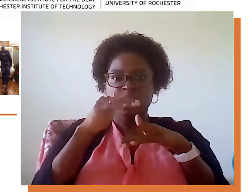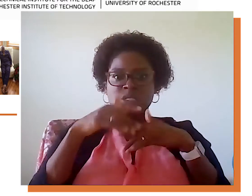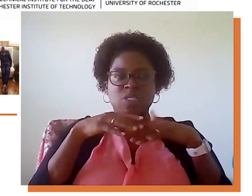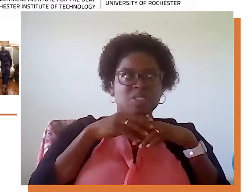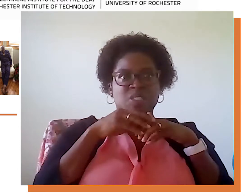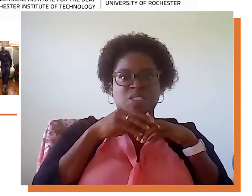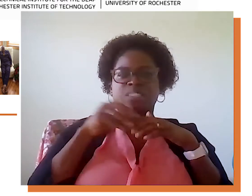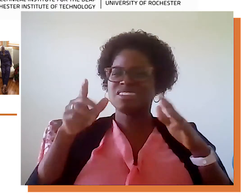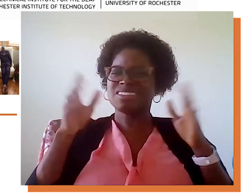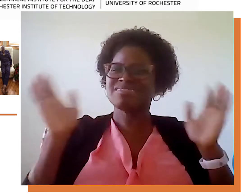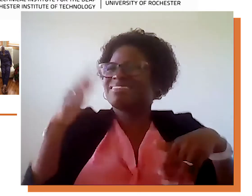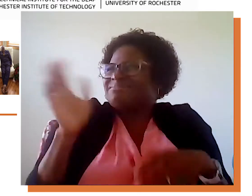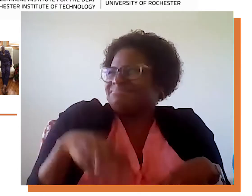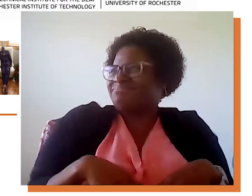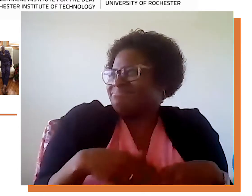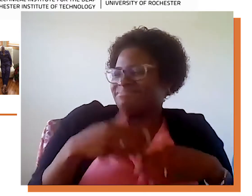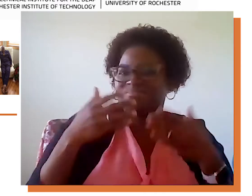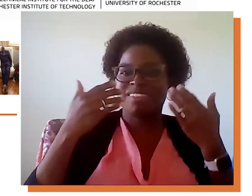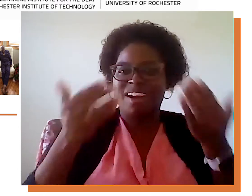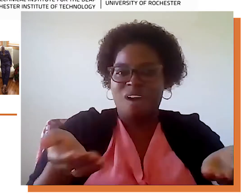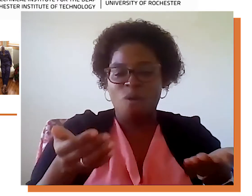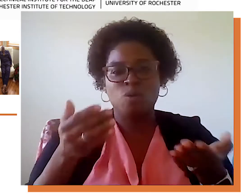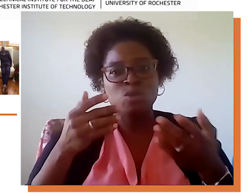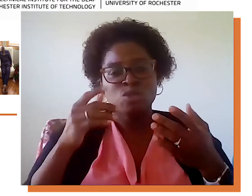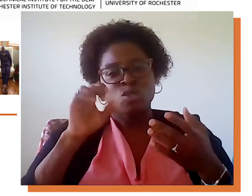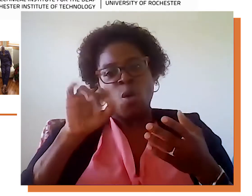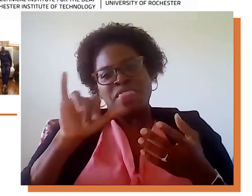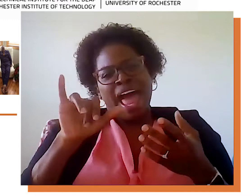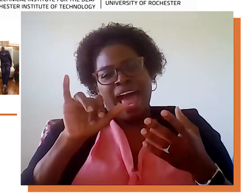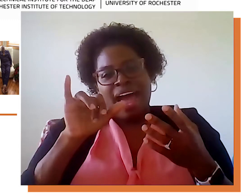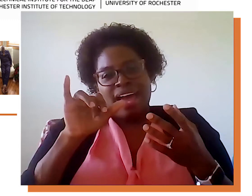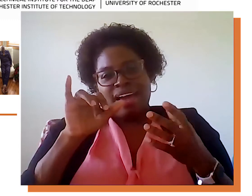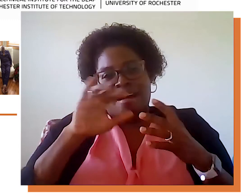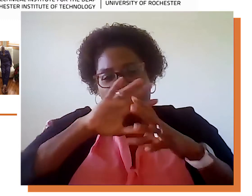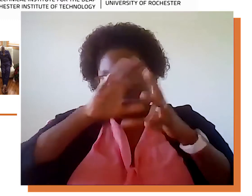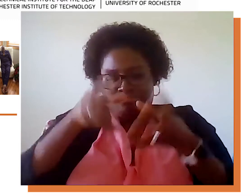I wasn't a wallflower. I stepped forward. I went after the things I wanted to pursue.